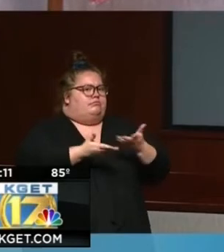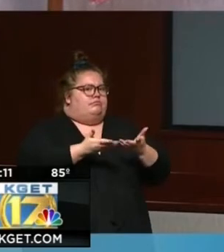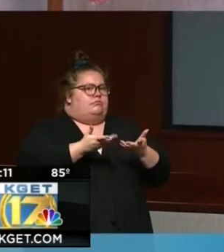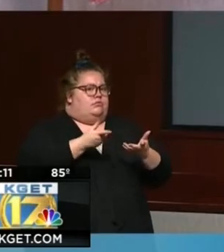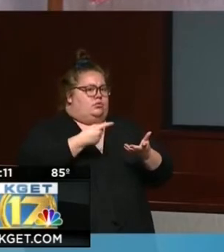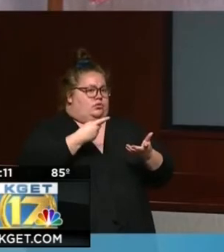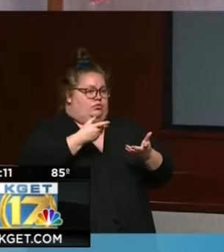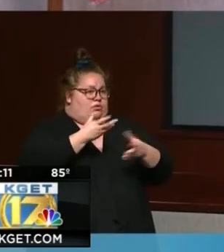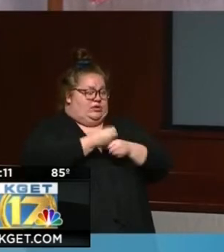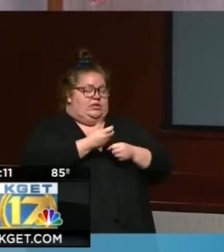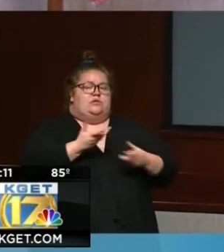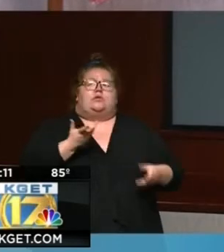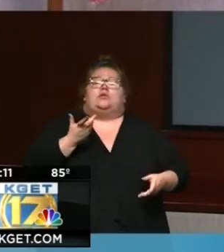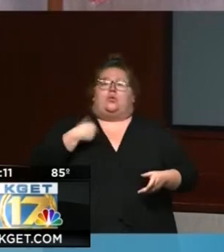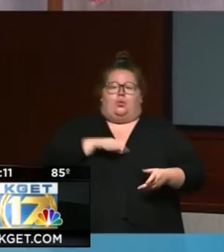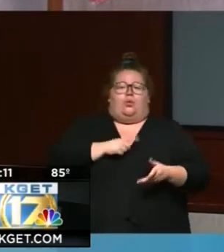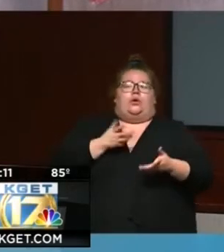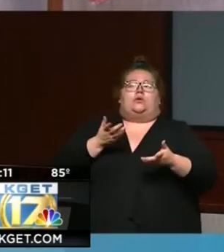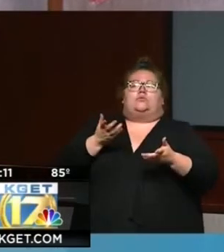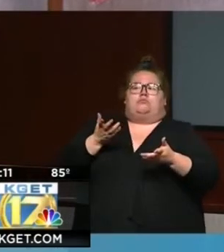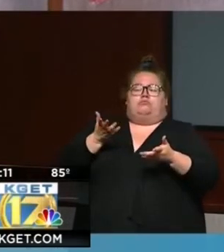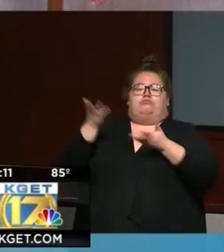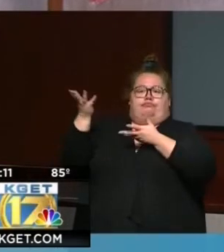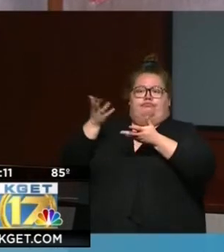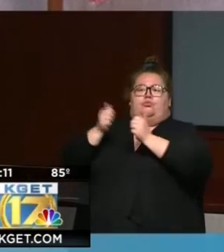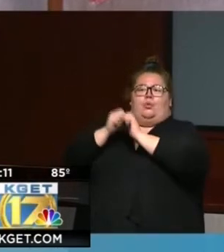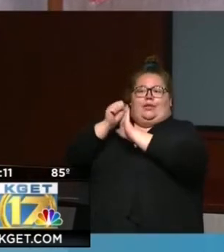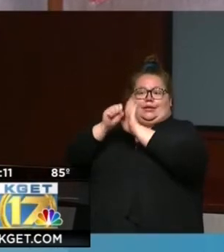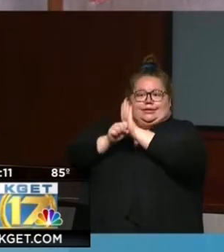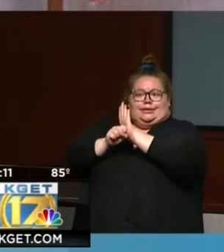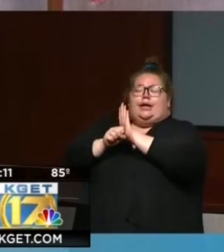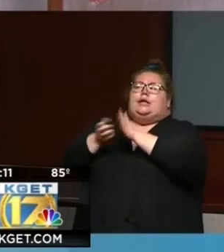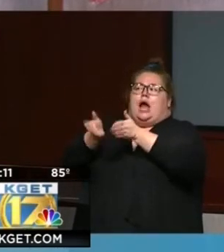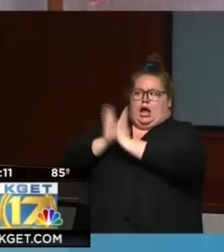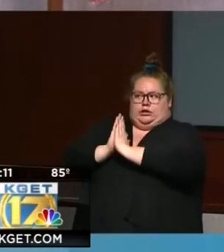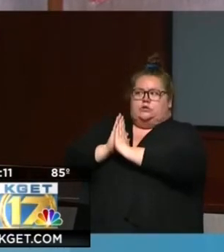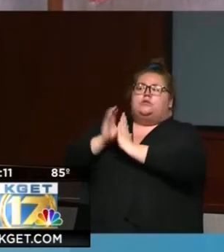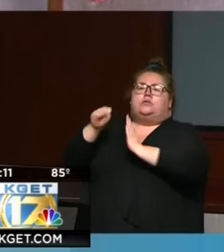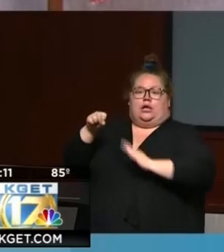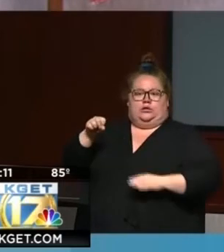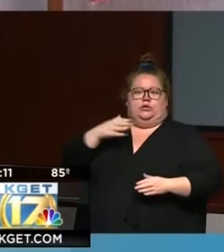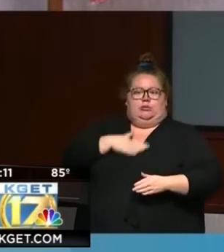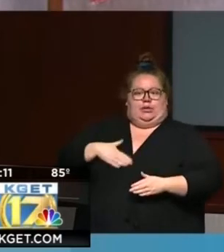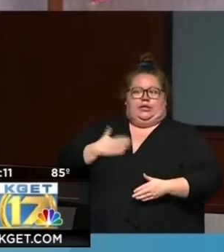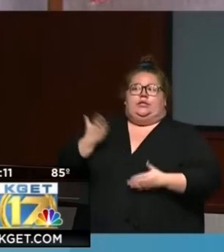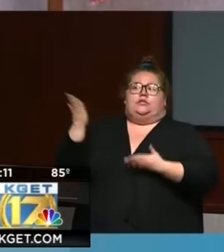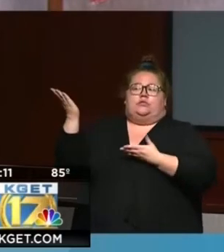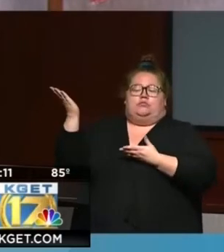FROM THE STATE. HAVE YOU BEEN RECEIVE THAT? SO WE HAVE BEEN ASKING THE STATE TO PLAY MORE OF A ROLE